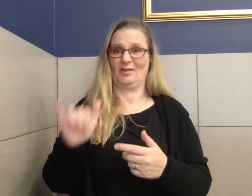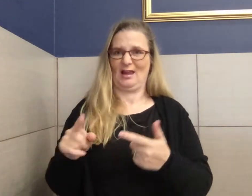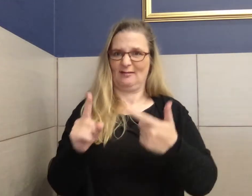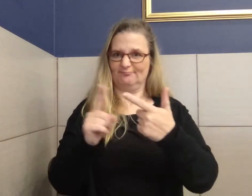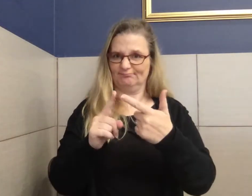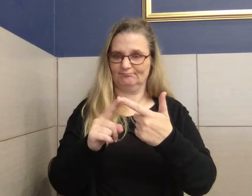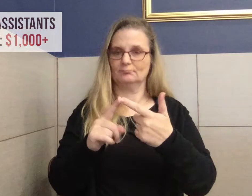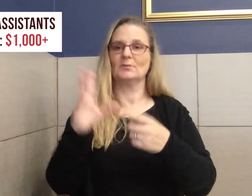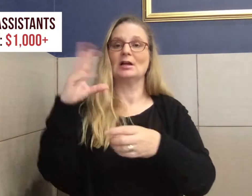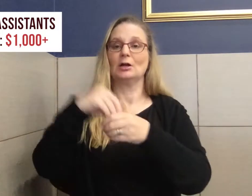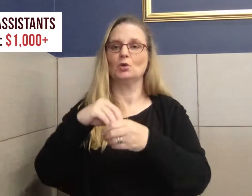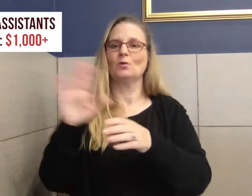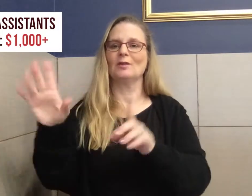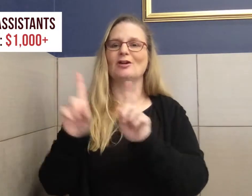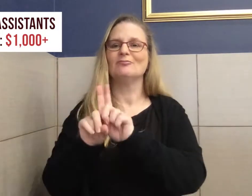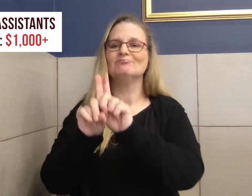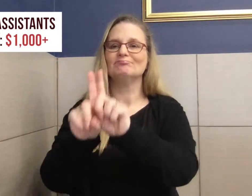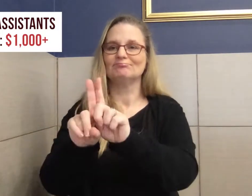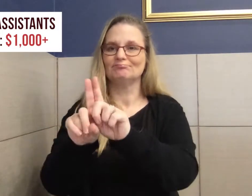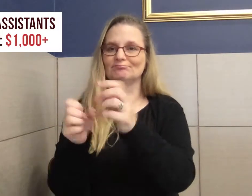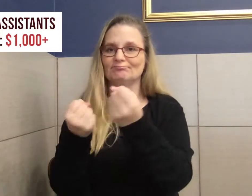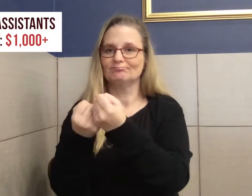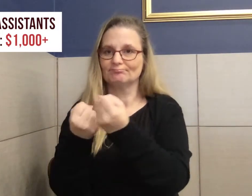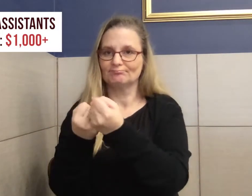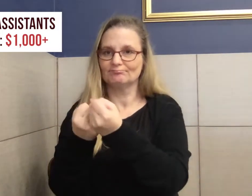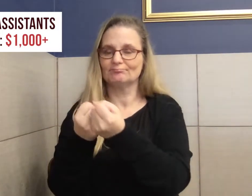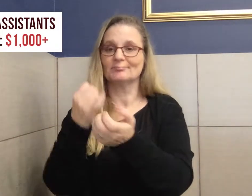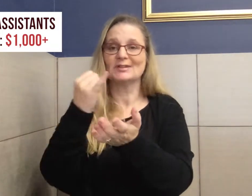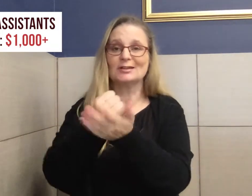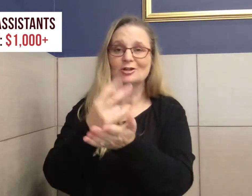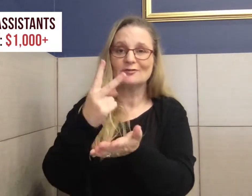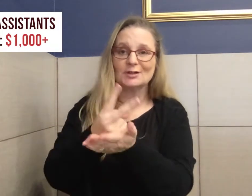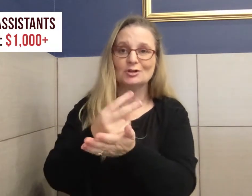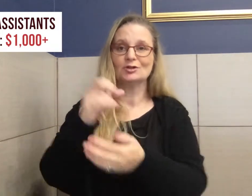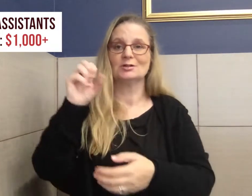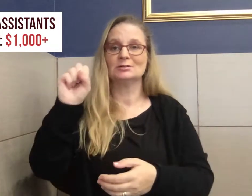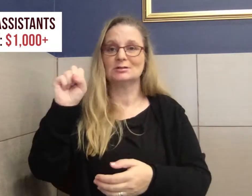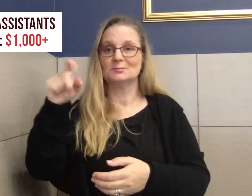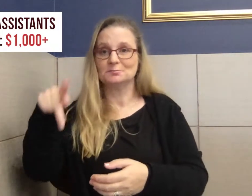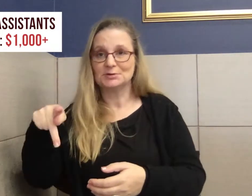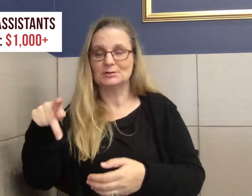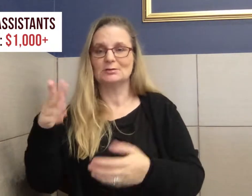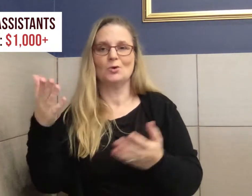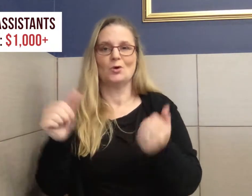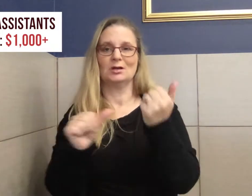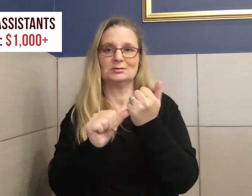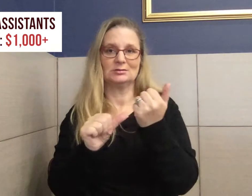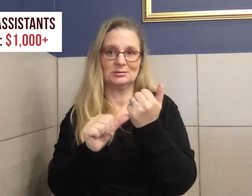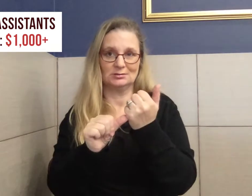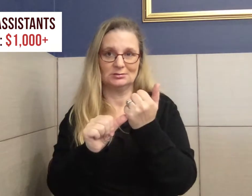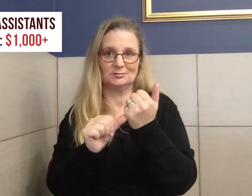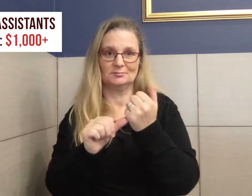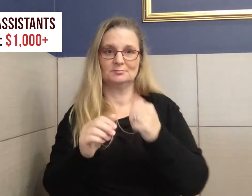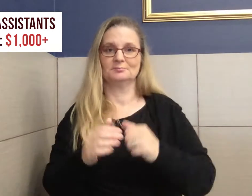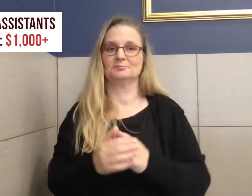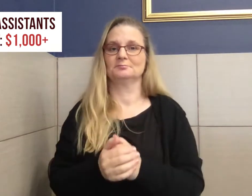Also we want to provide subsidies for volunteers travel for example interpreters, intervenors and support people for travel costs to travel with the DeafBlind, DeafDisabled, etc.